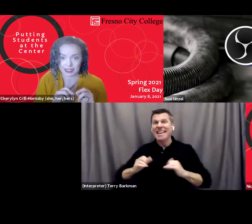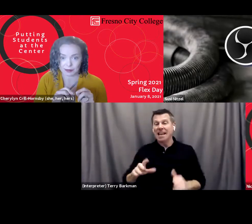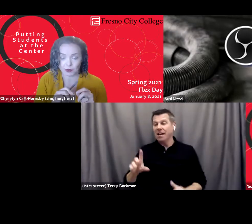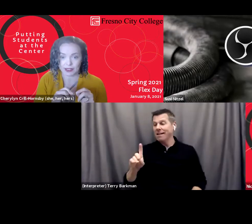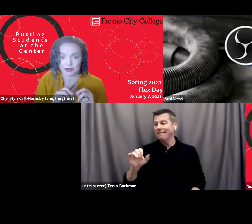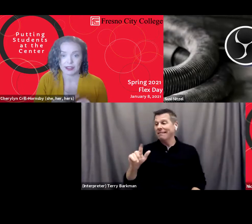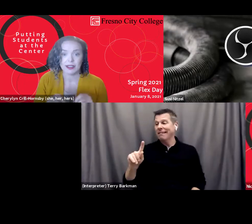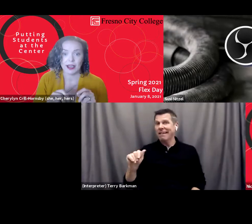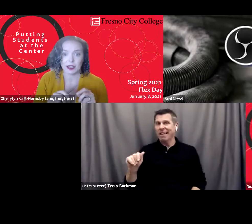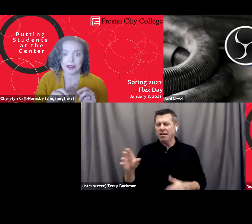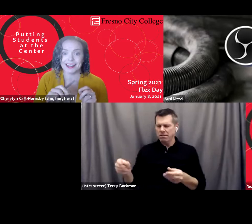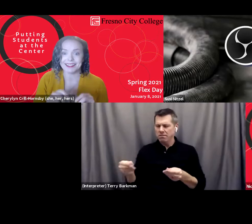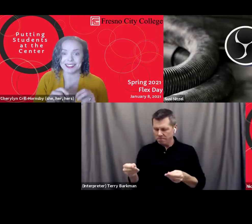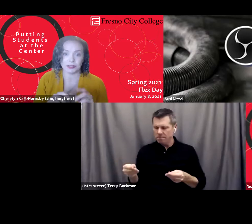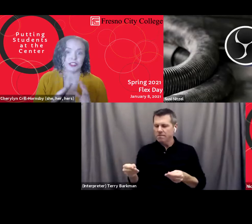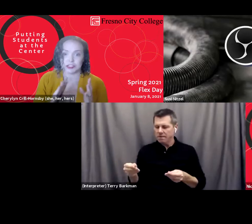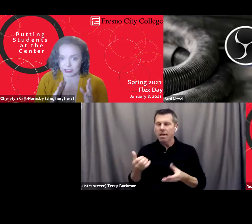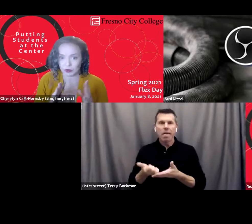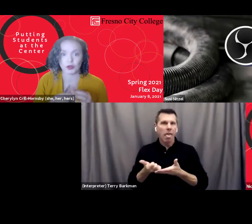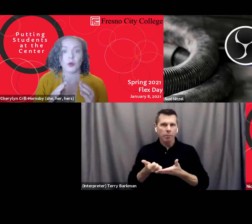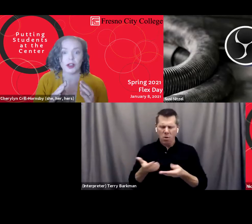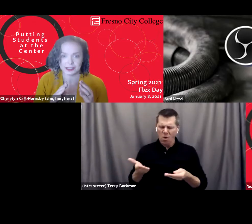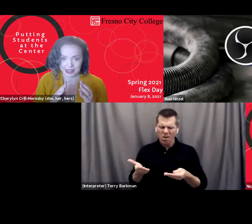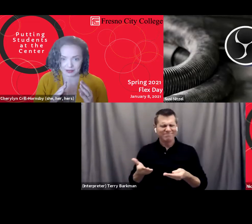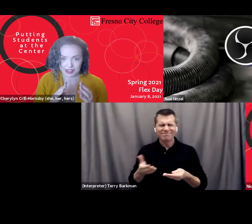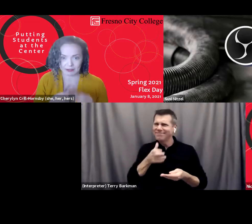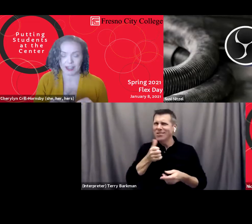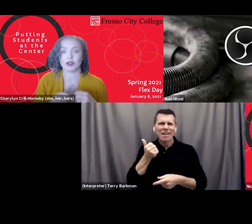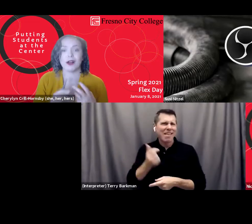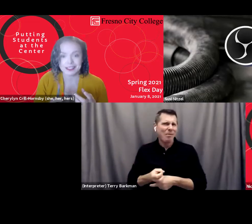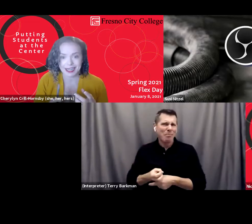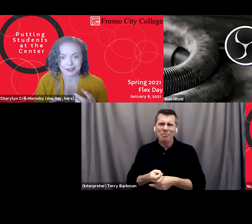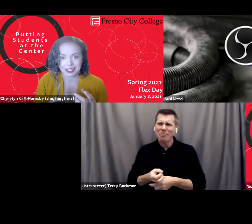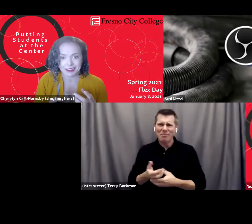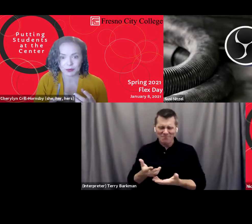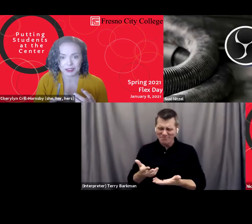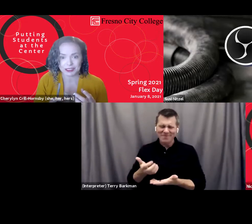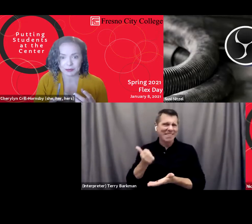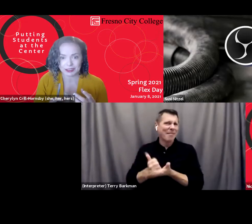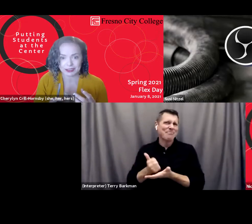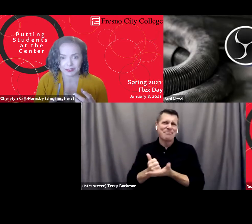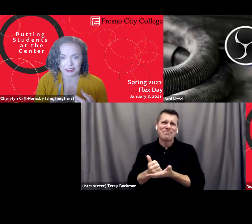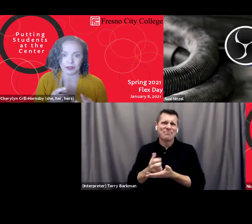standpoint. In addition, which is you know, the quantitative data, right, the qualitative data is what they're experiencing every day